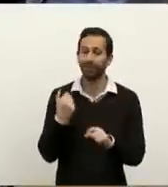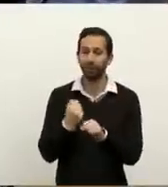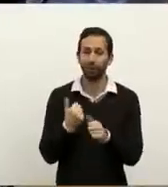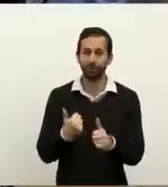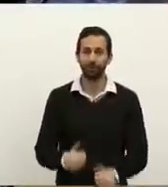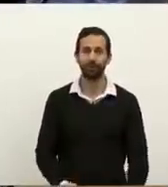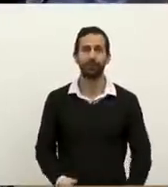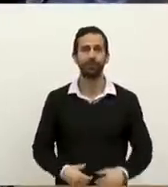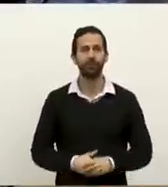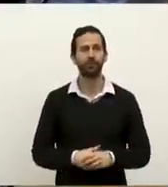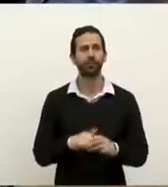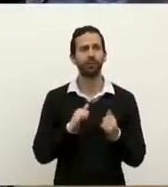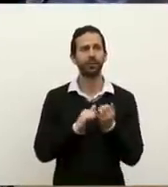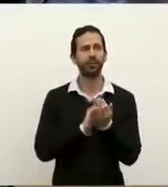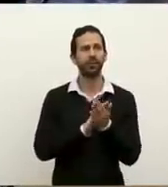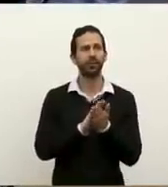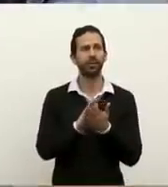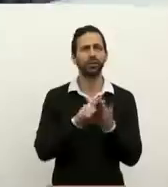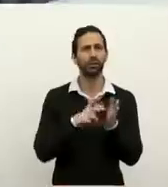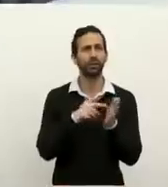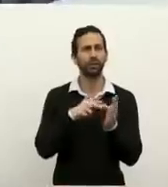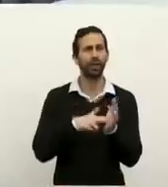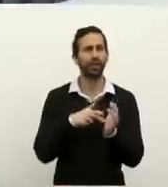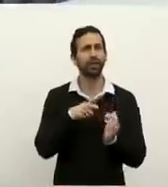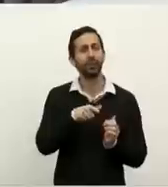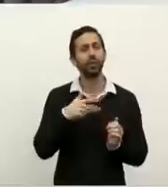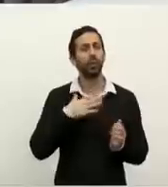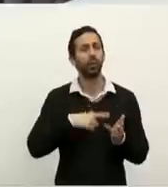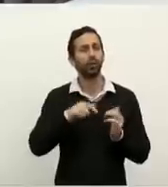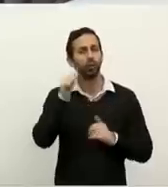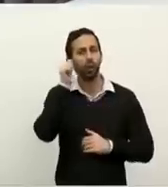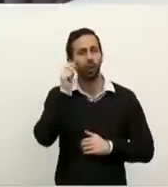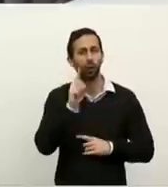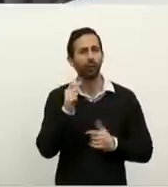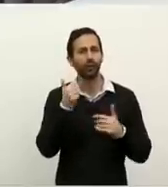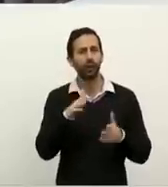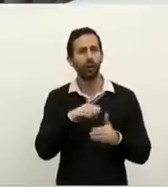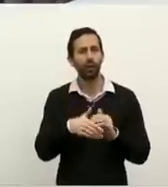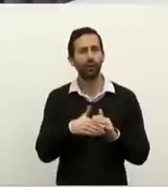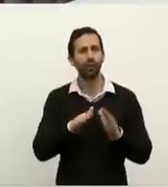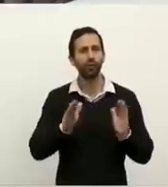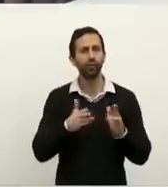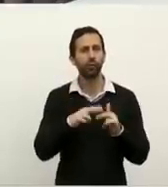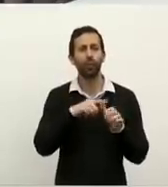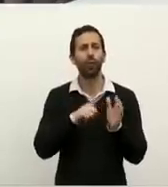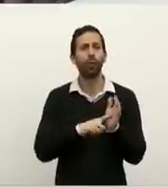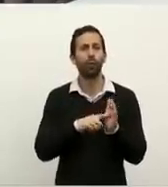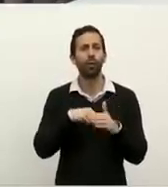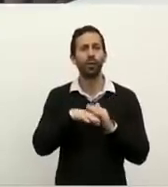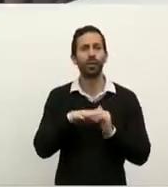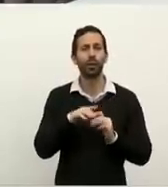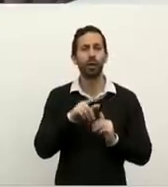Shannon has called through and wants to know, "What can be done about the shortfall in hire equipment that is occurring